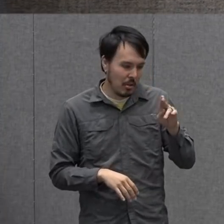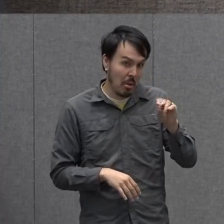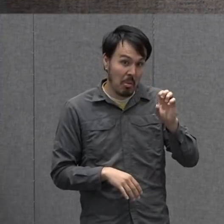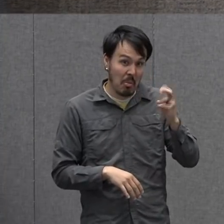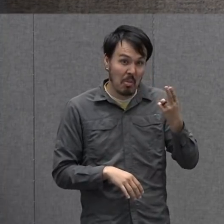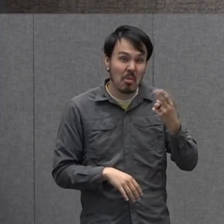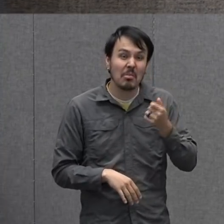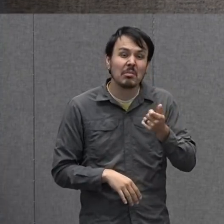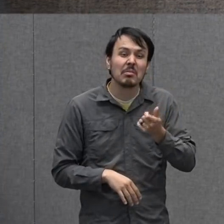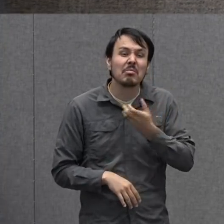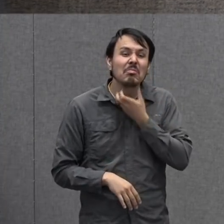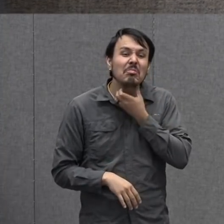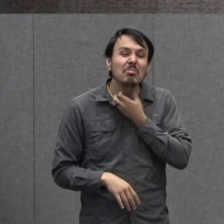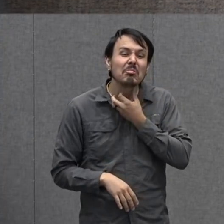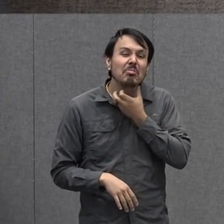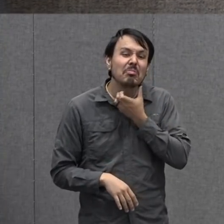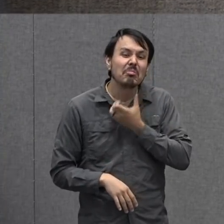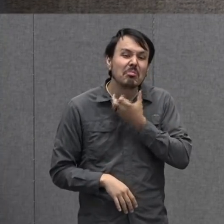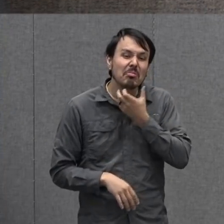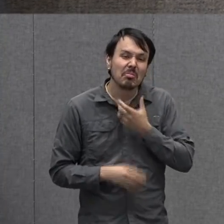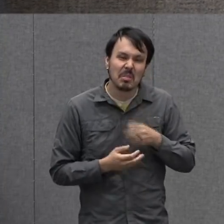but Lily Laceby went on dreaming.